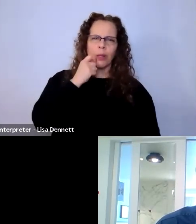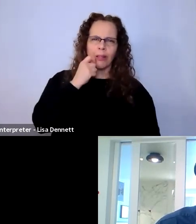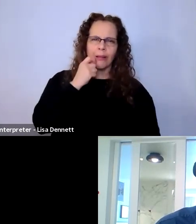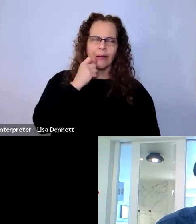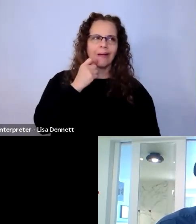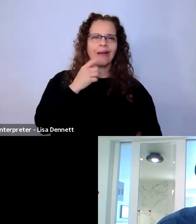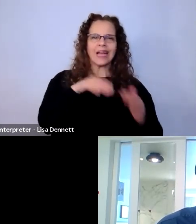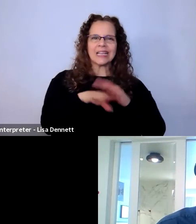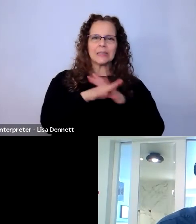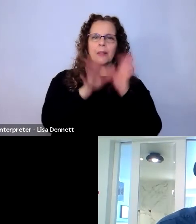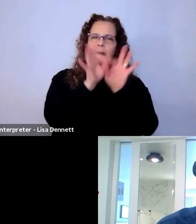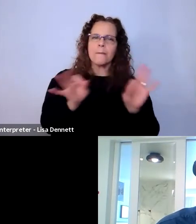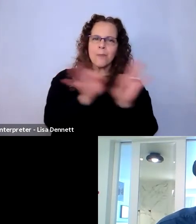So yes, we are going to be successful.